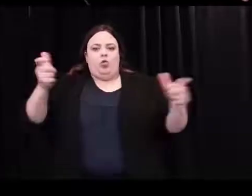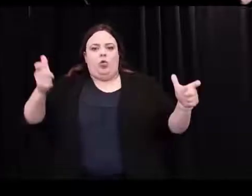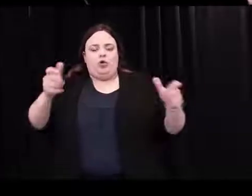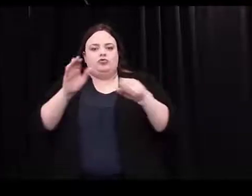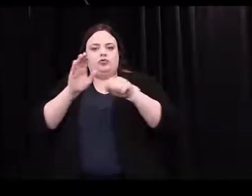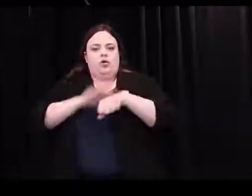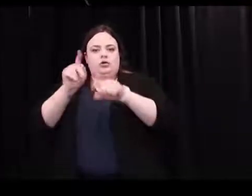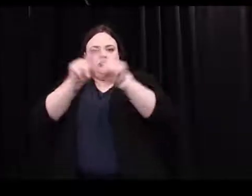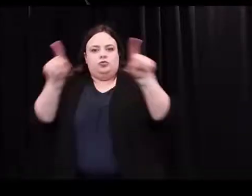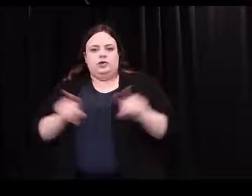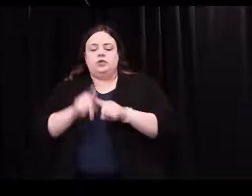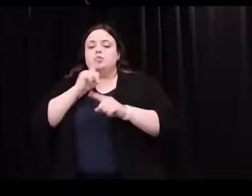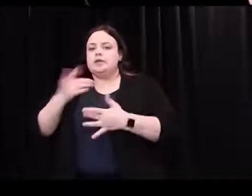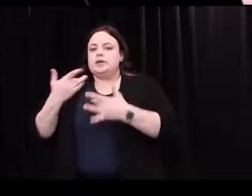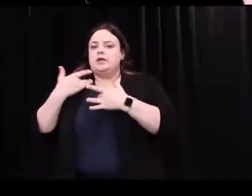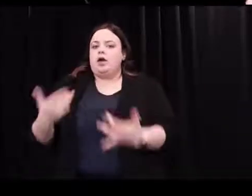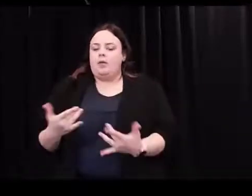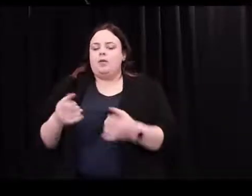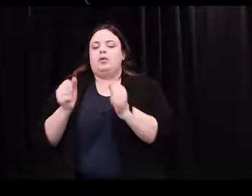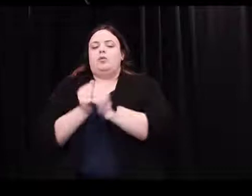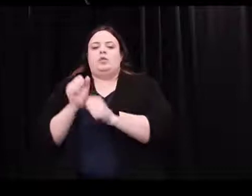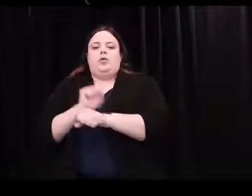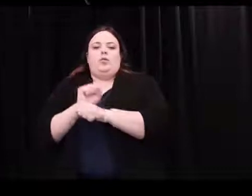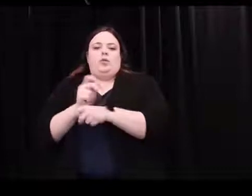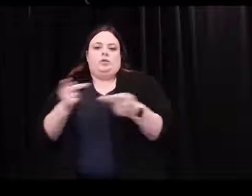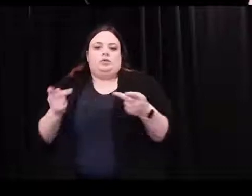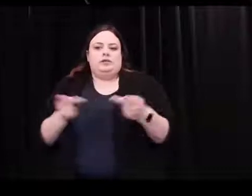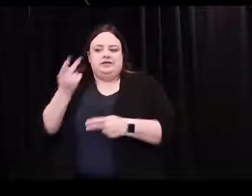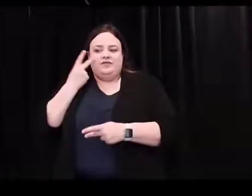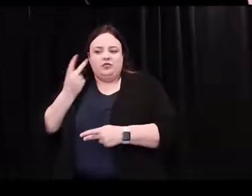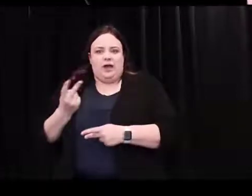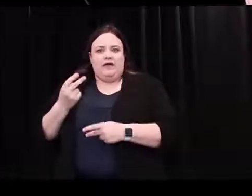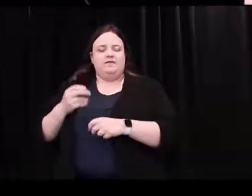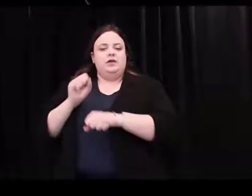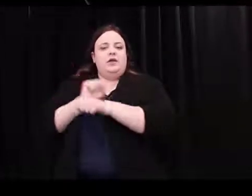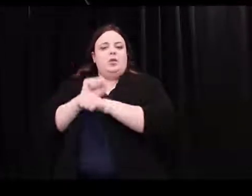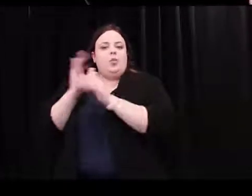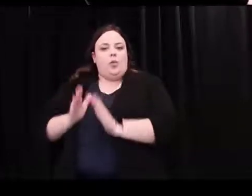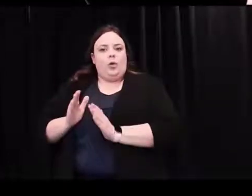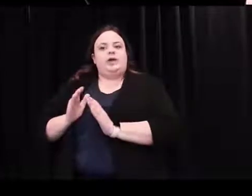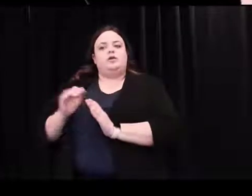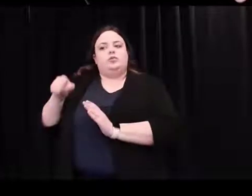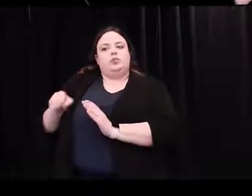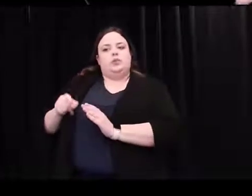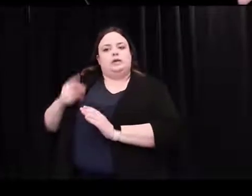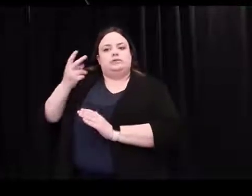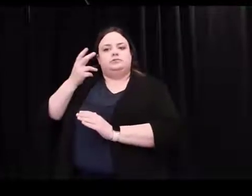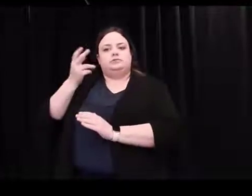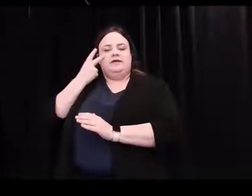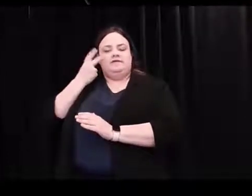very very common in the in the workplace when you have an employee who's low vision. This is